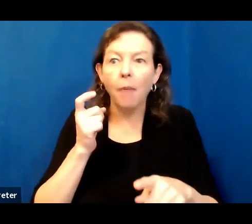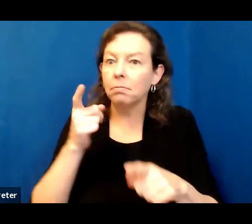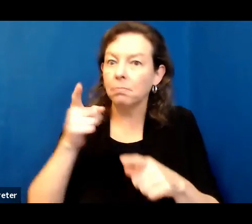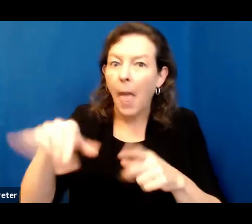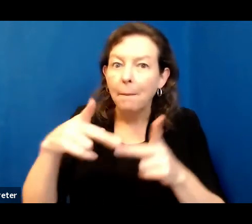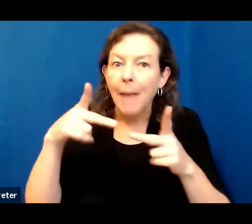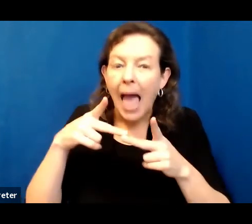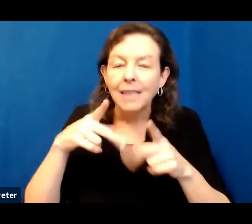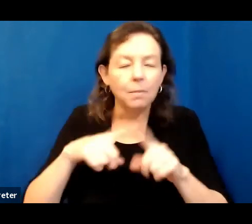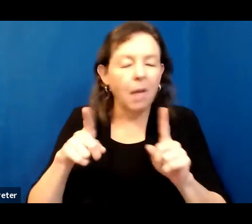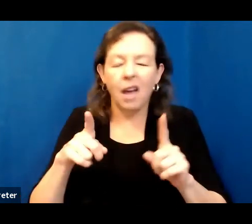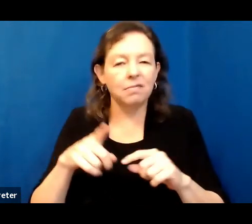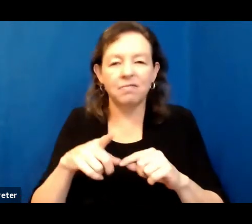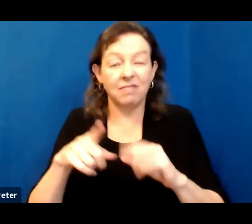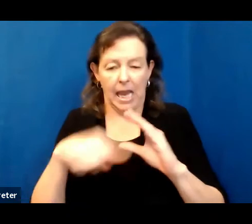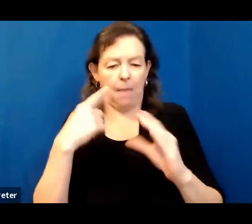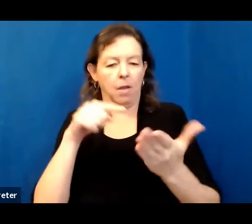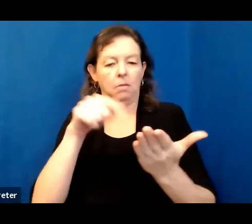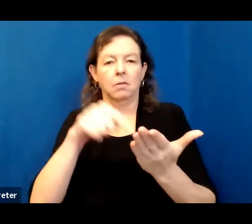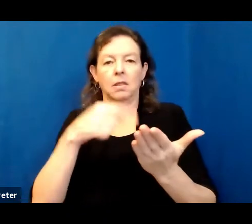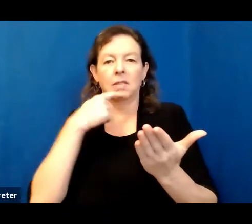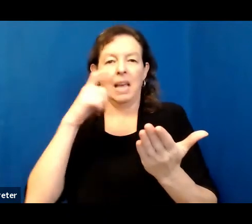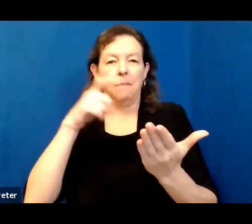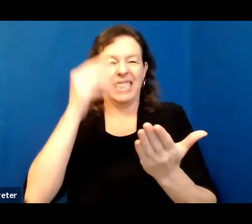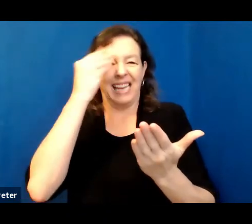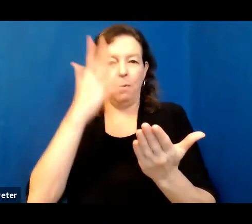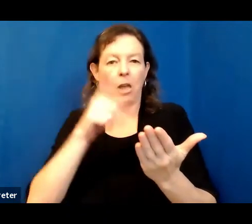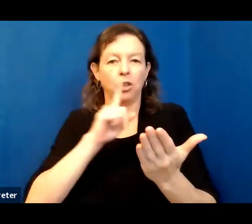but it's asking you for information through an email communication.